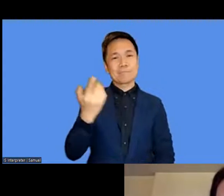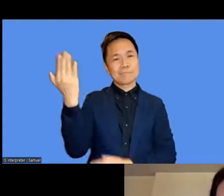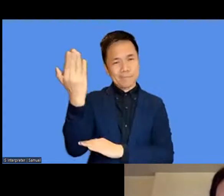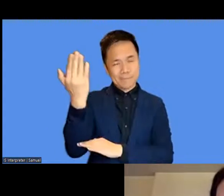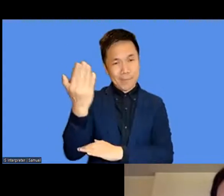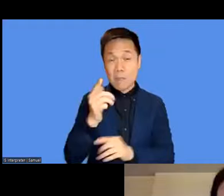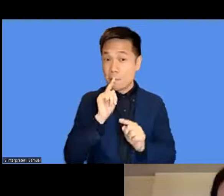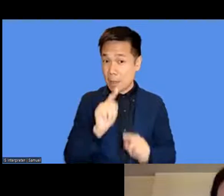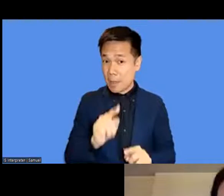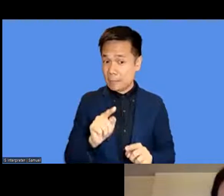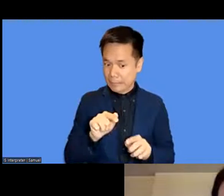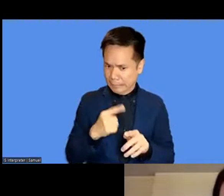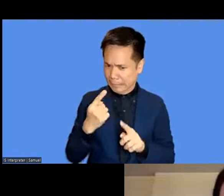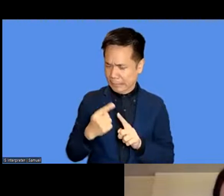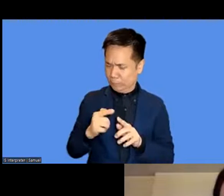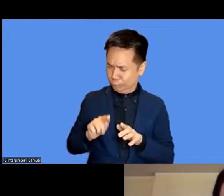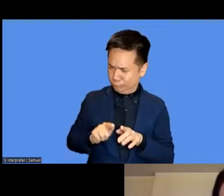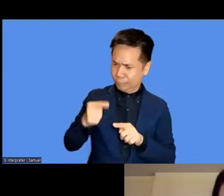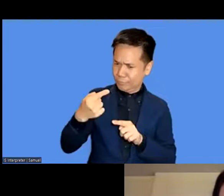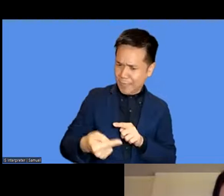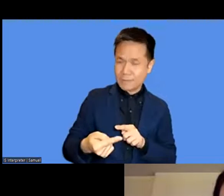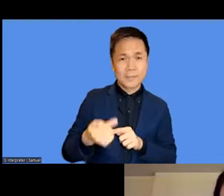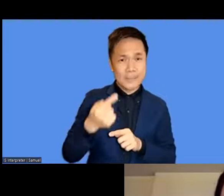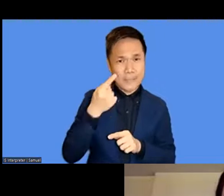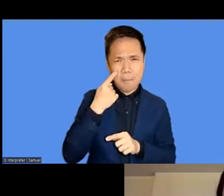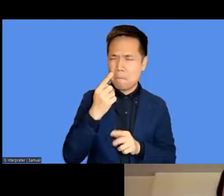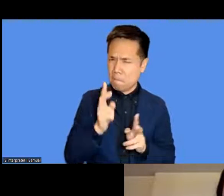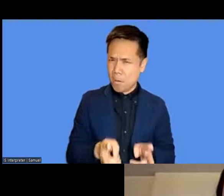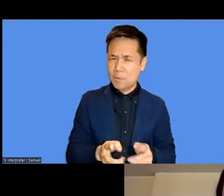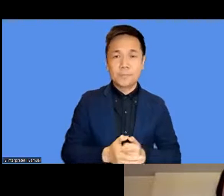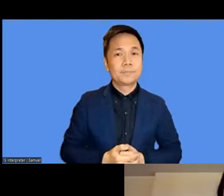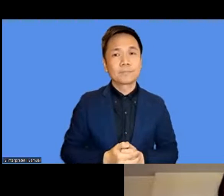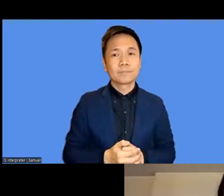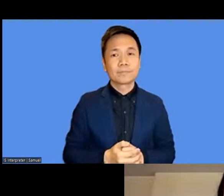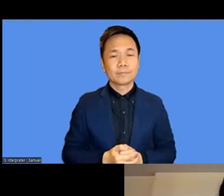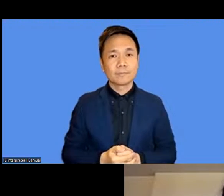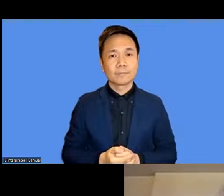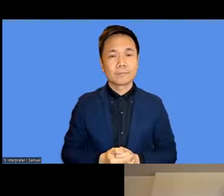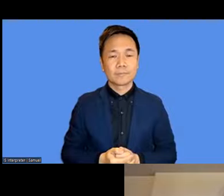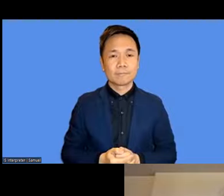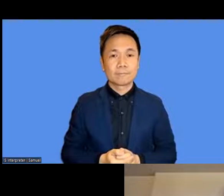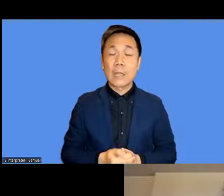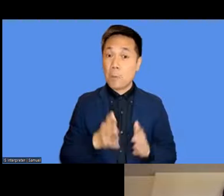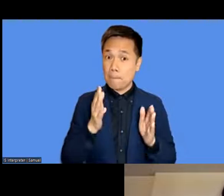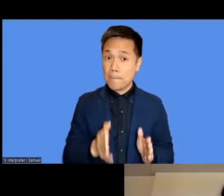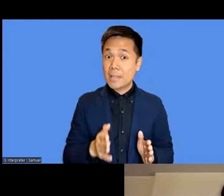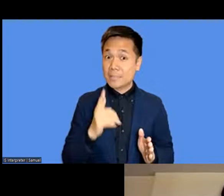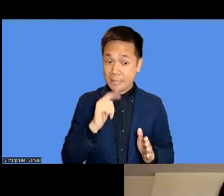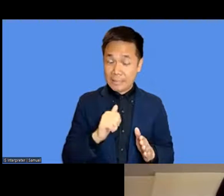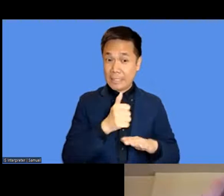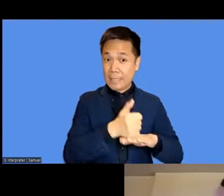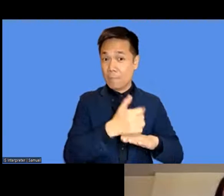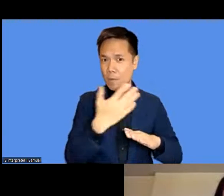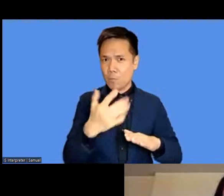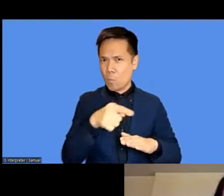I think that some of the goals that we have are to create a framework and that we can